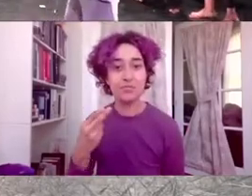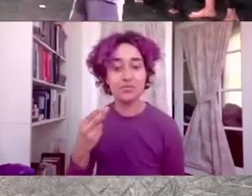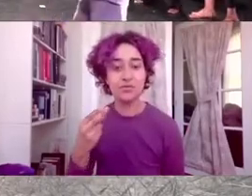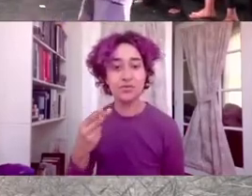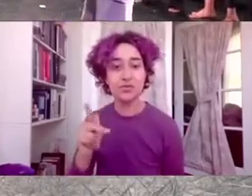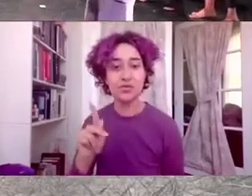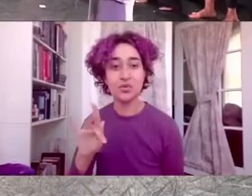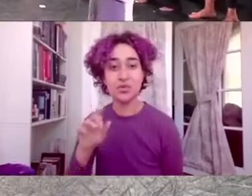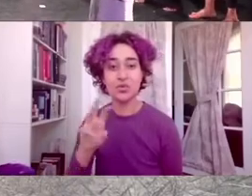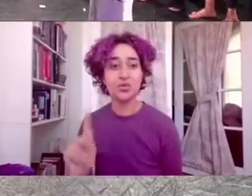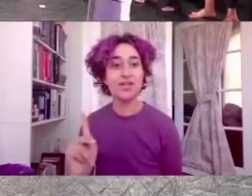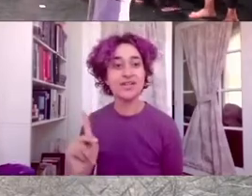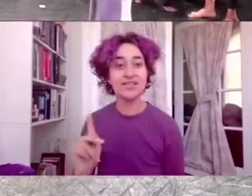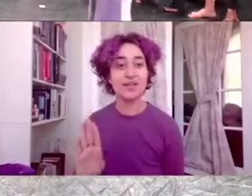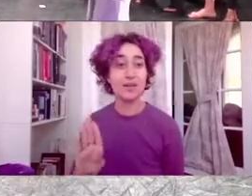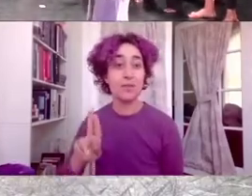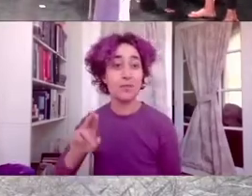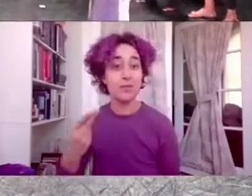all the Bush Women in the house.